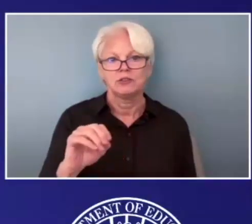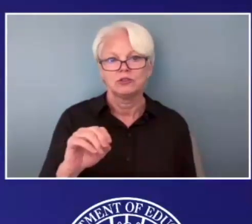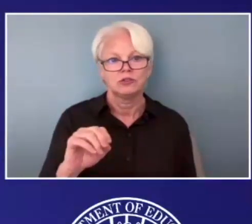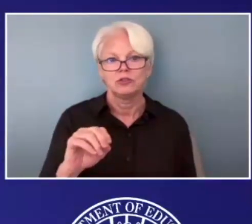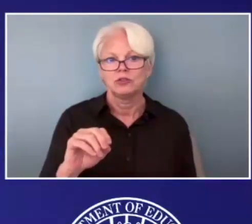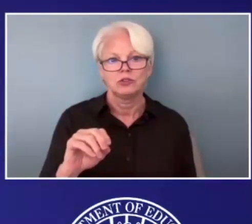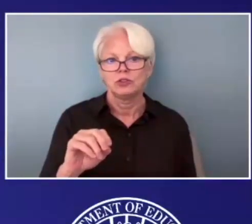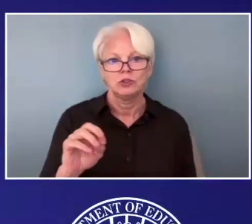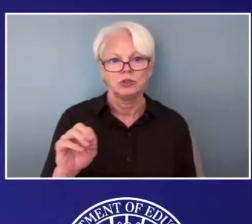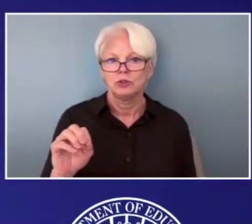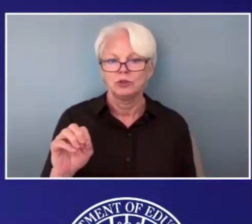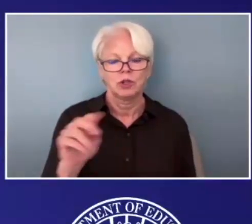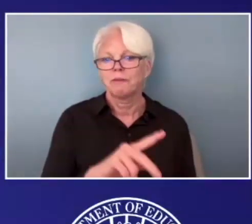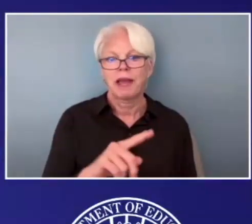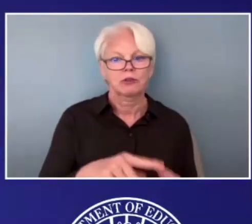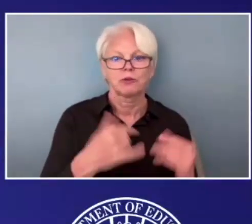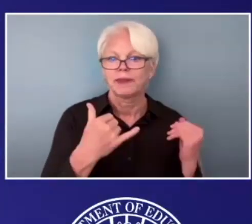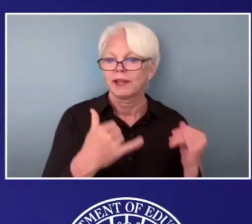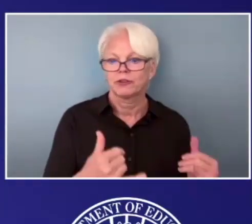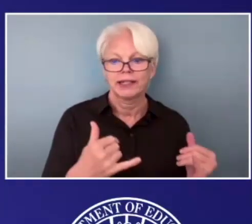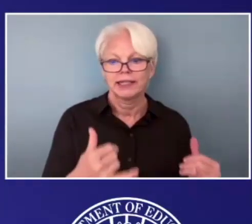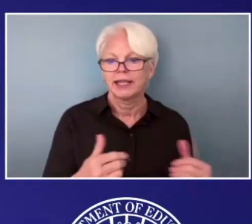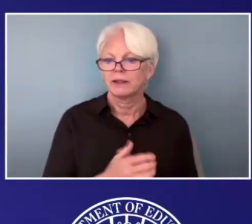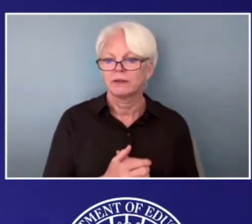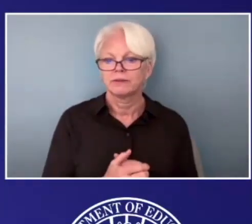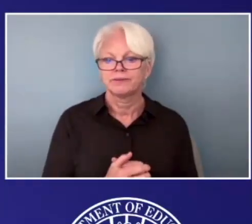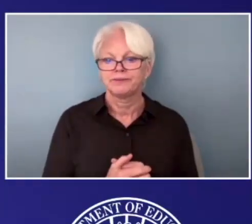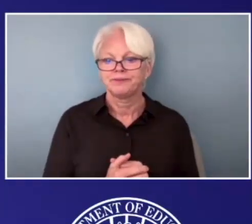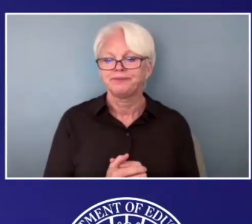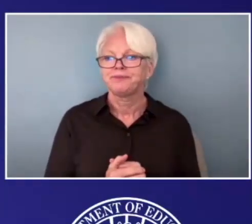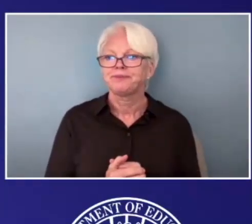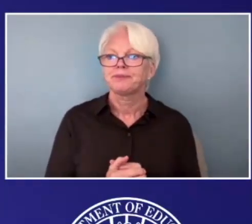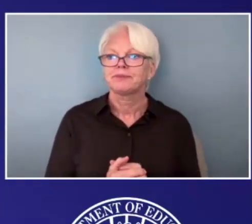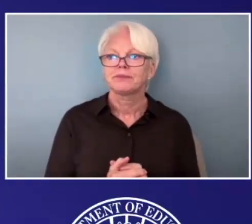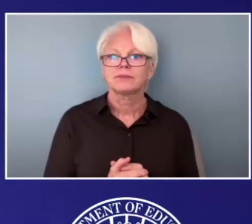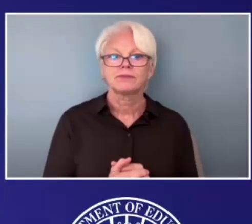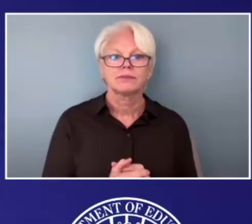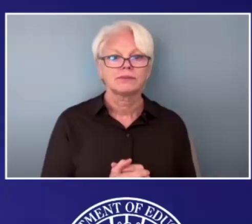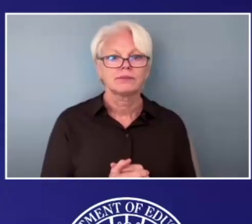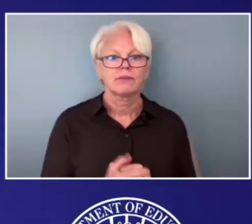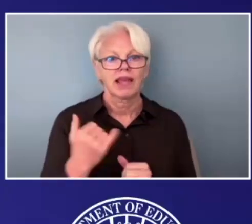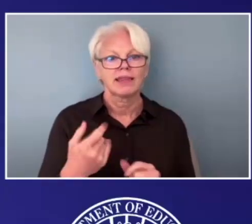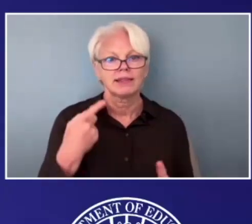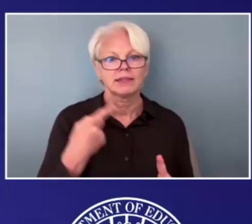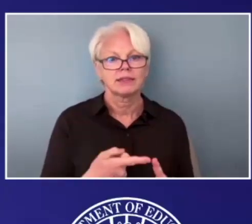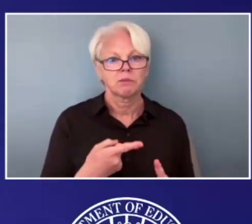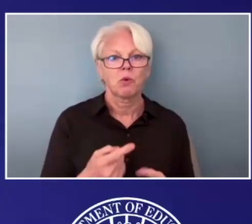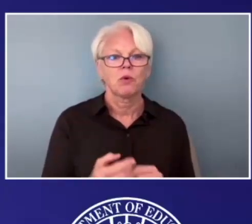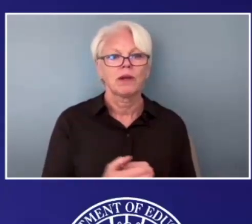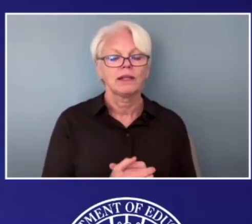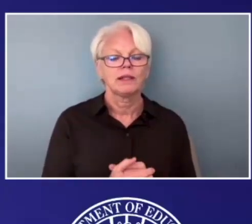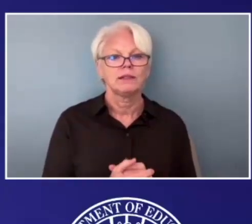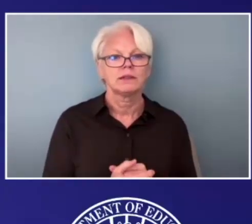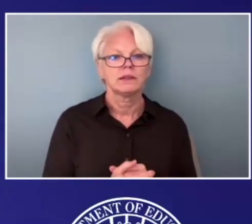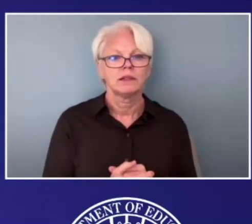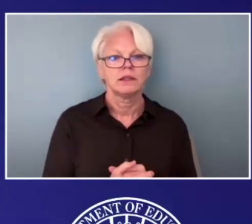that right now. So at this point, I need to huddle with the